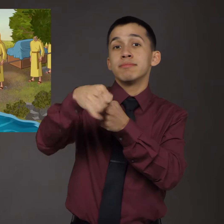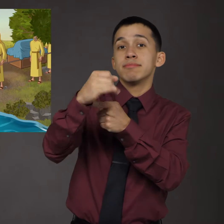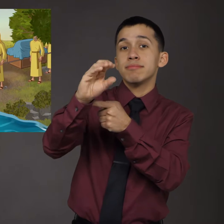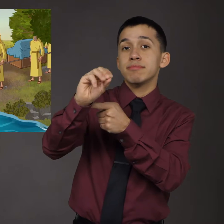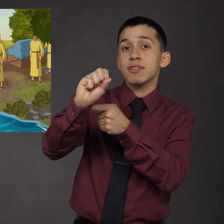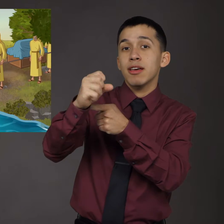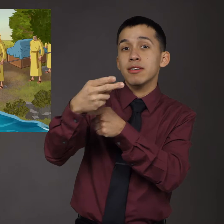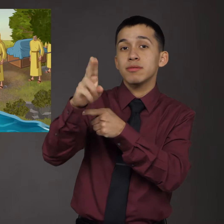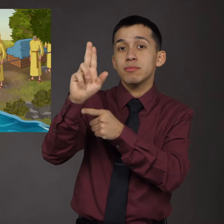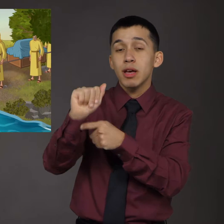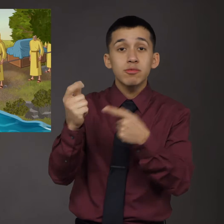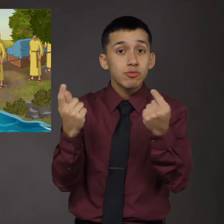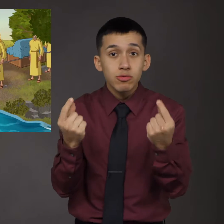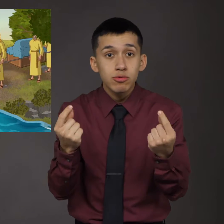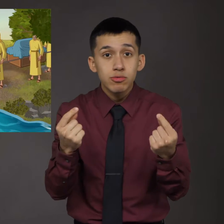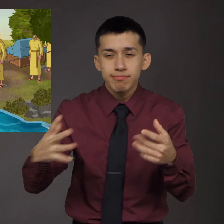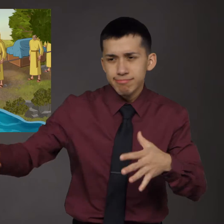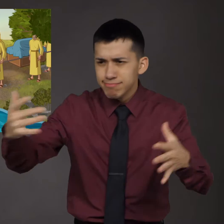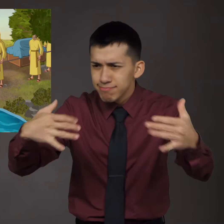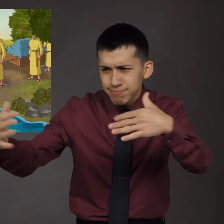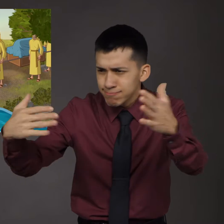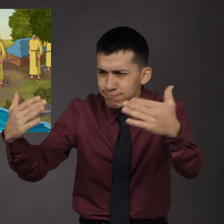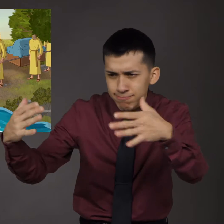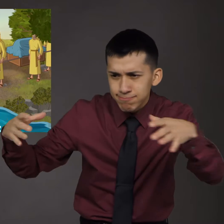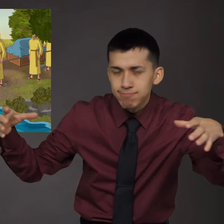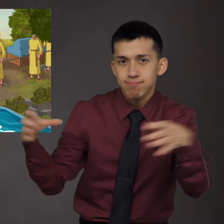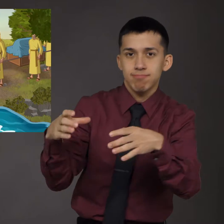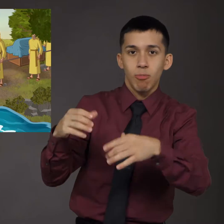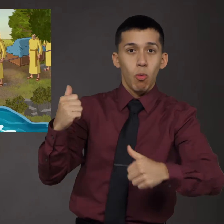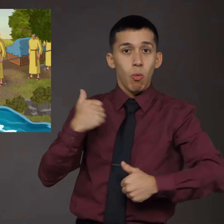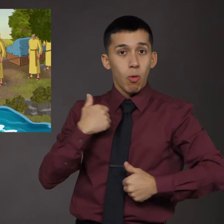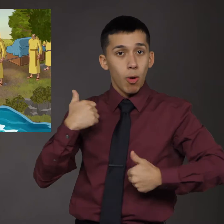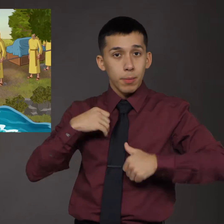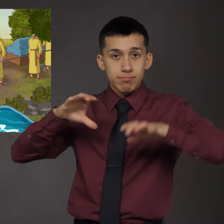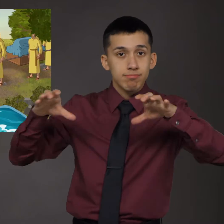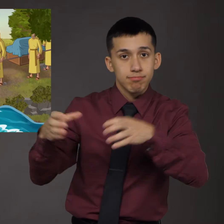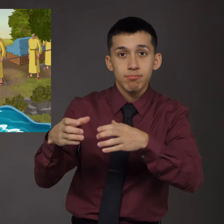Joshua gathered an army.